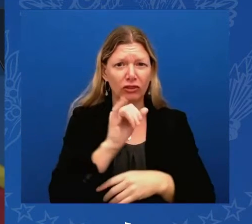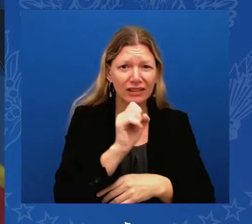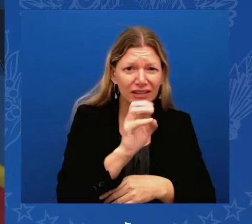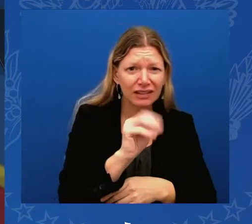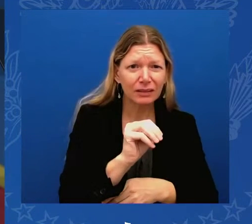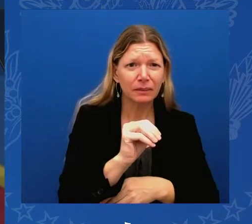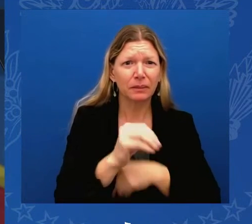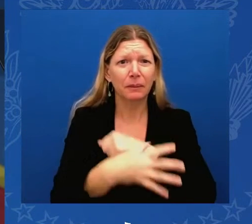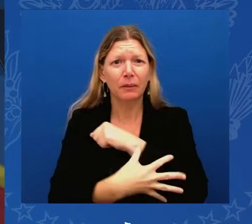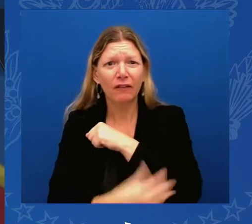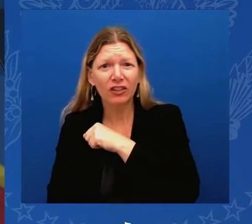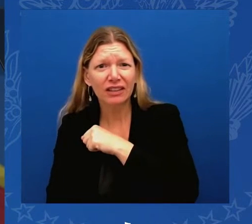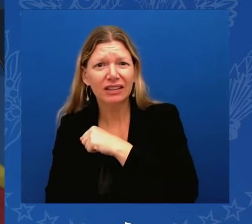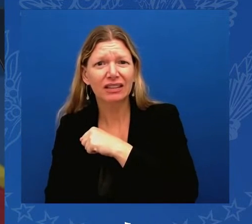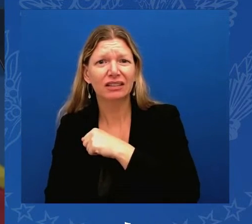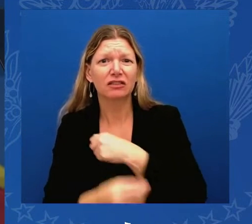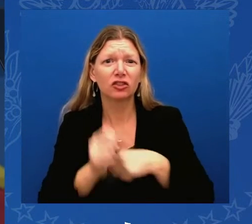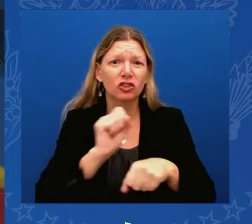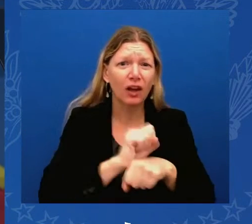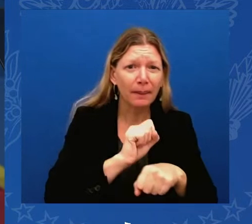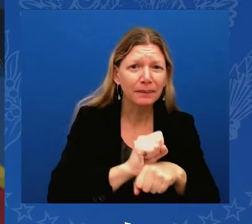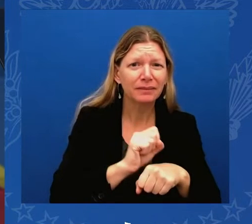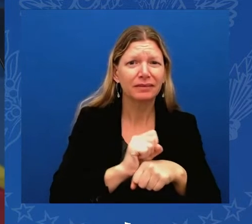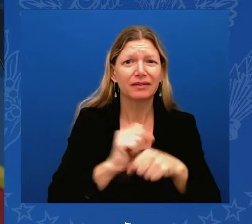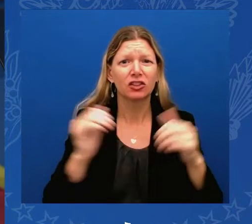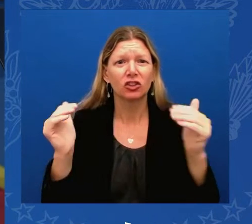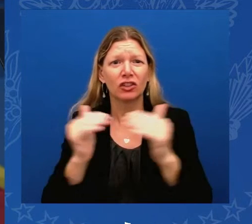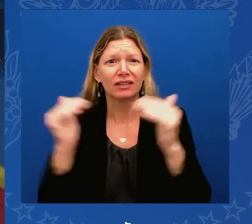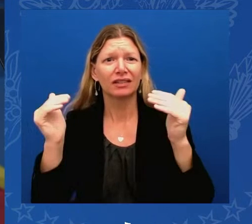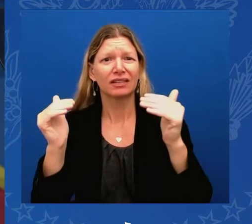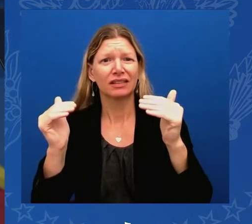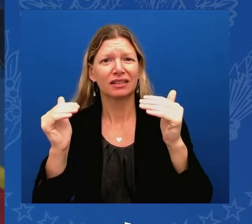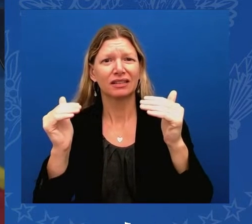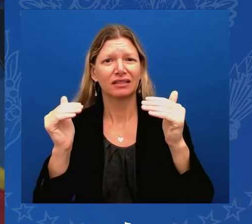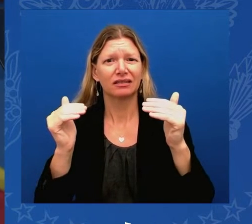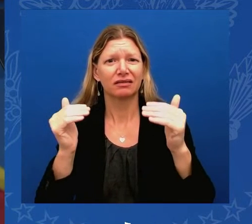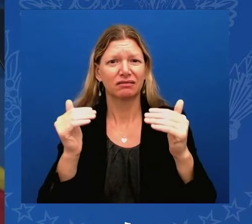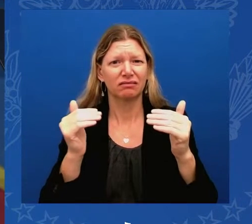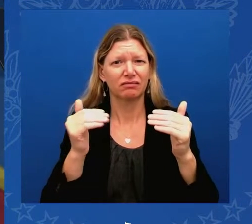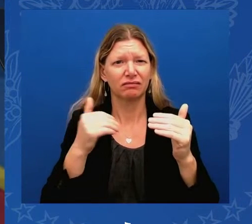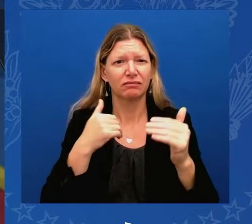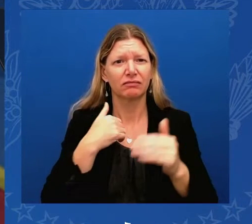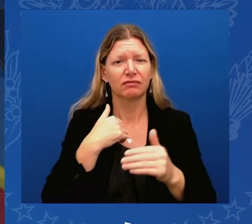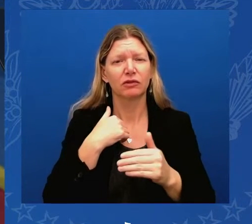Then I look down and see the rosary on my wrist that was out of -- my late son, he had on him when he w- --